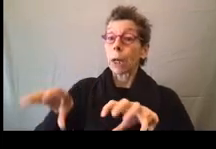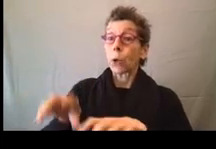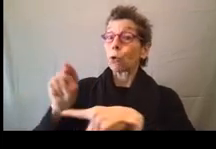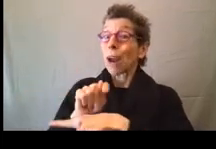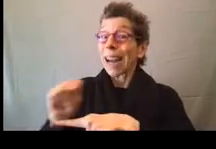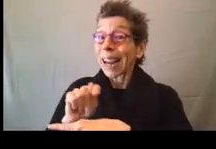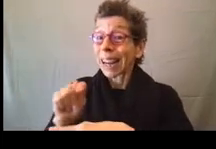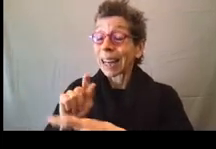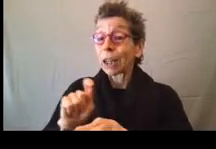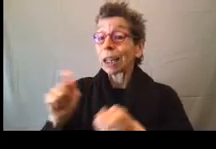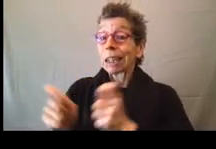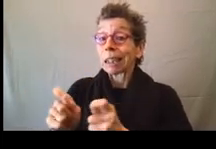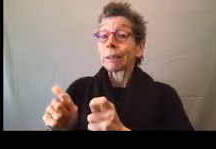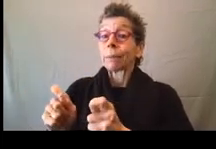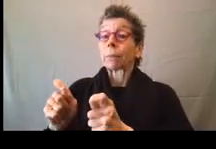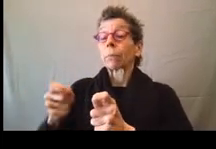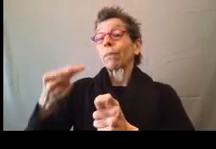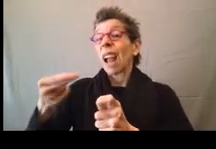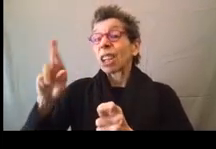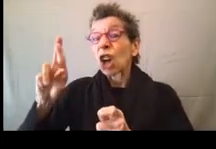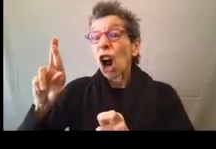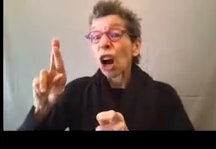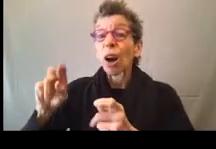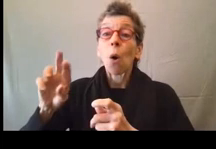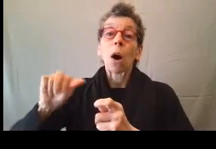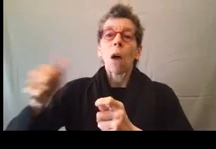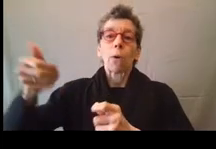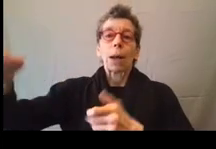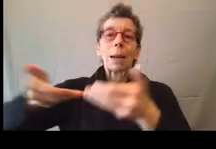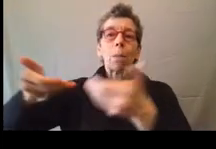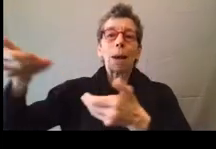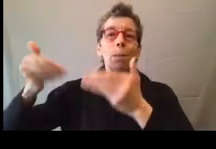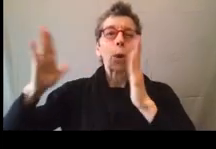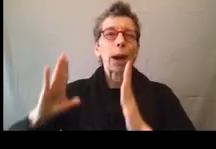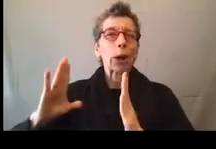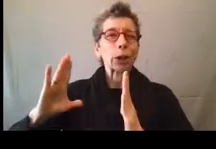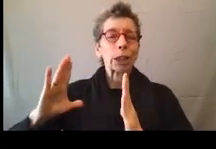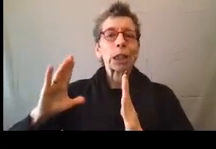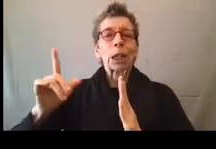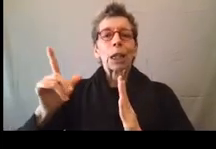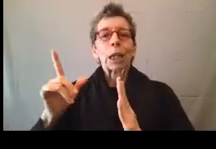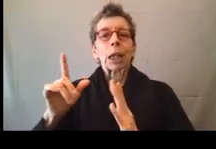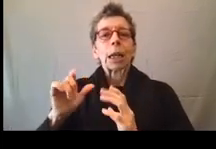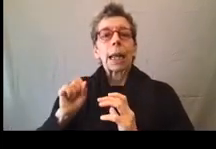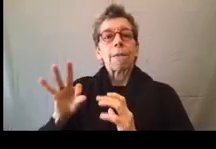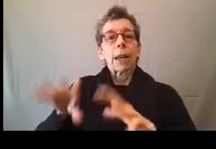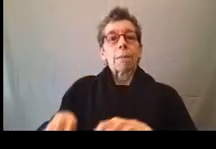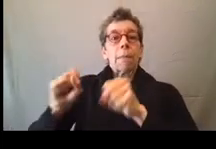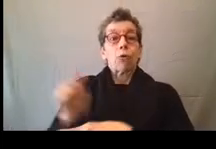human resource professionals and employers towards individuals with disabilities? And